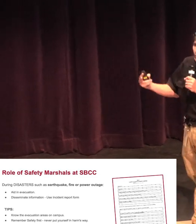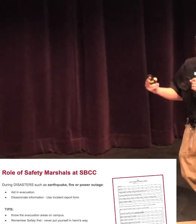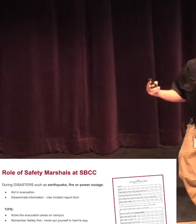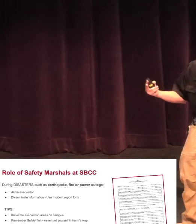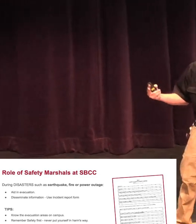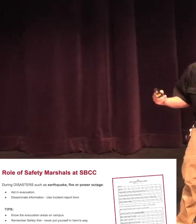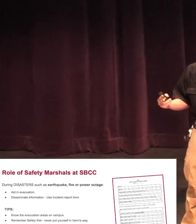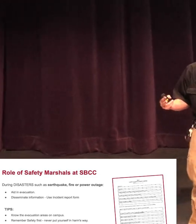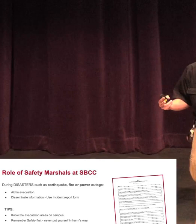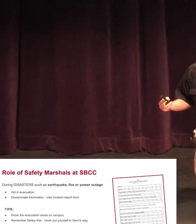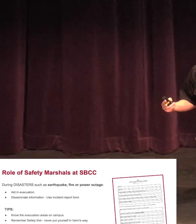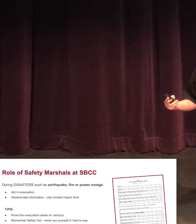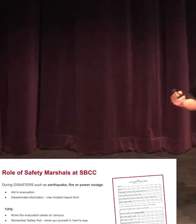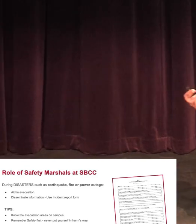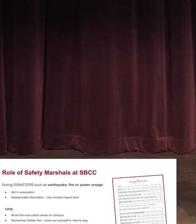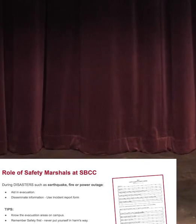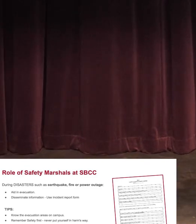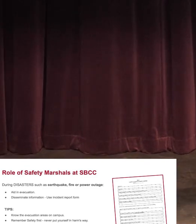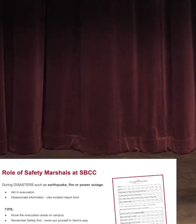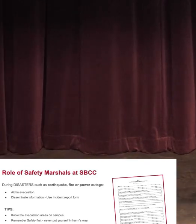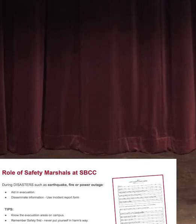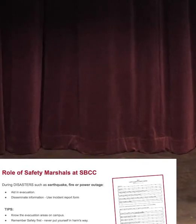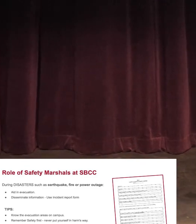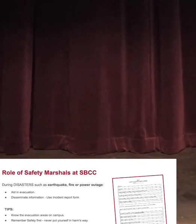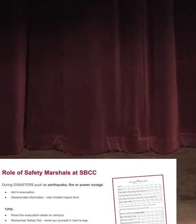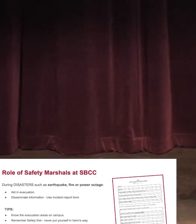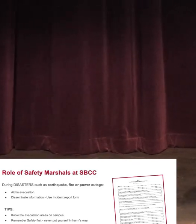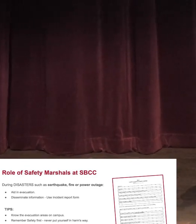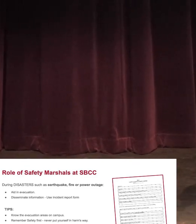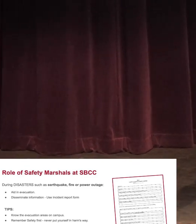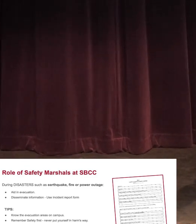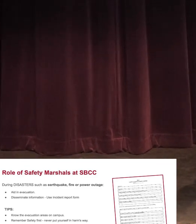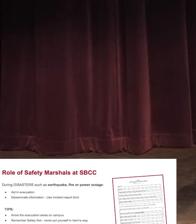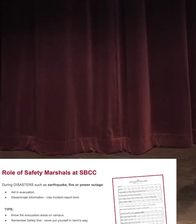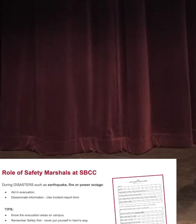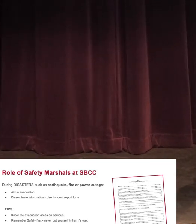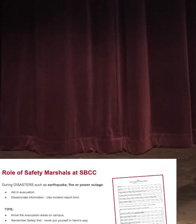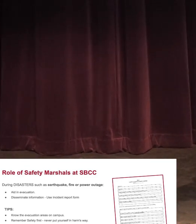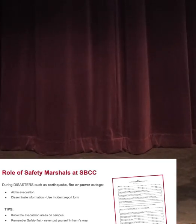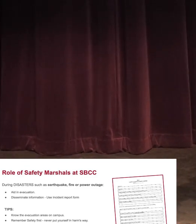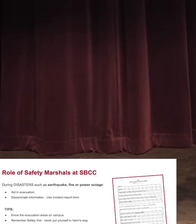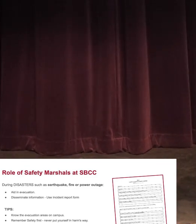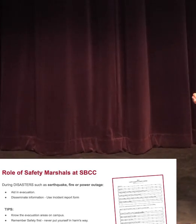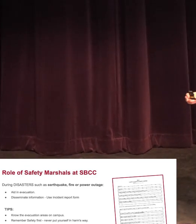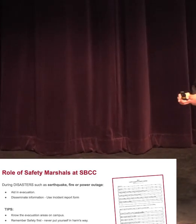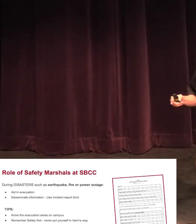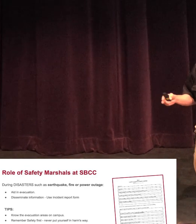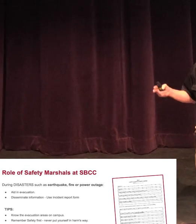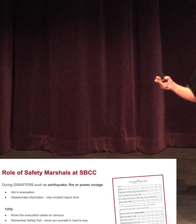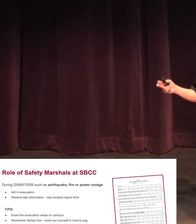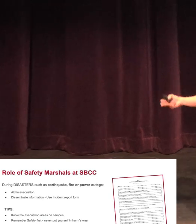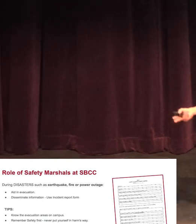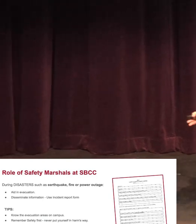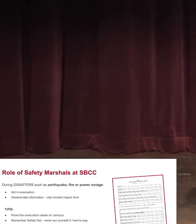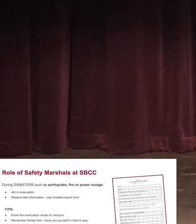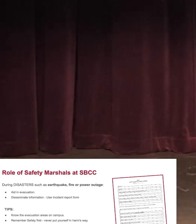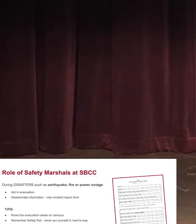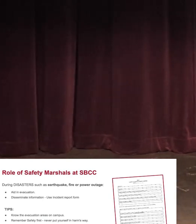they are to take the same protocols everybody else, run, hide, or fight.